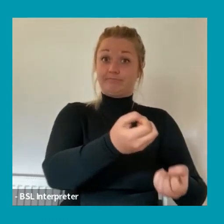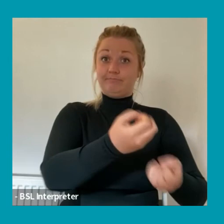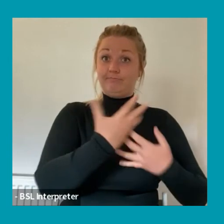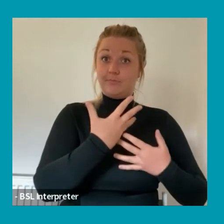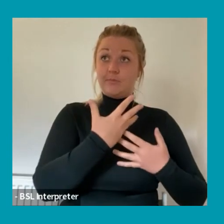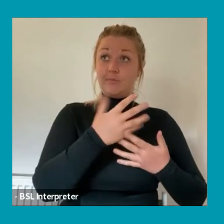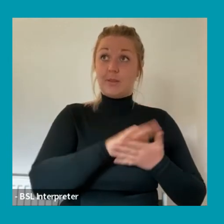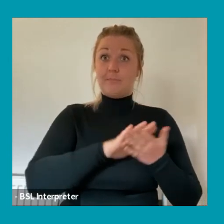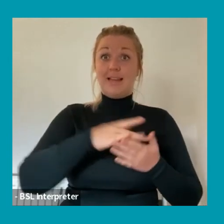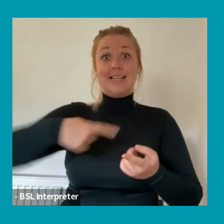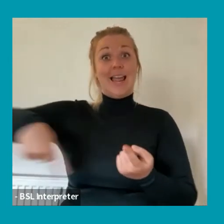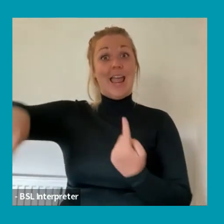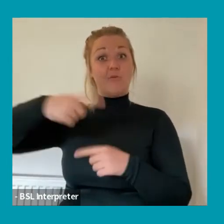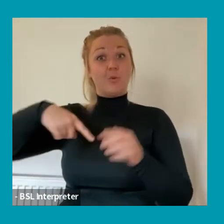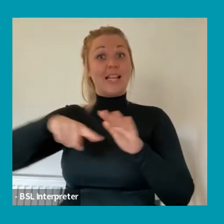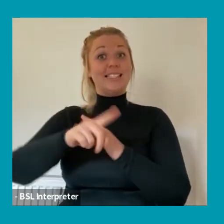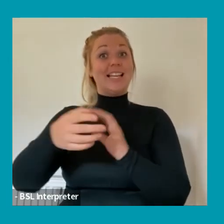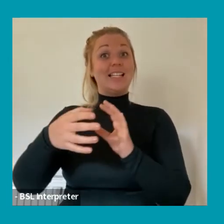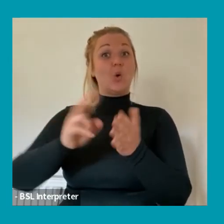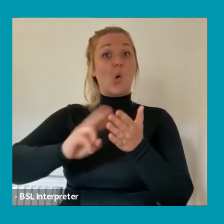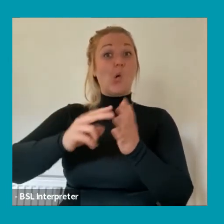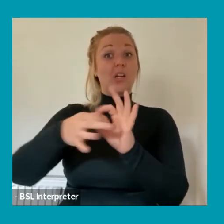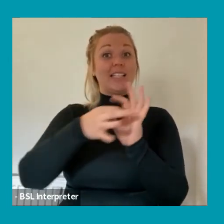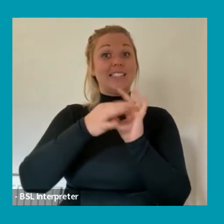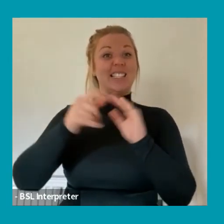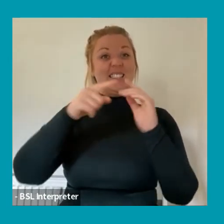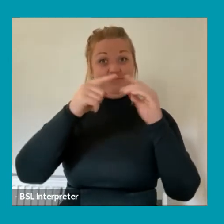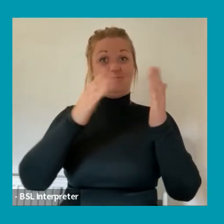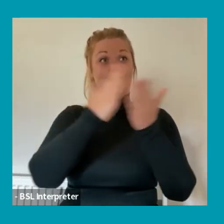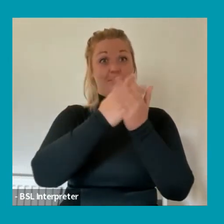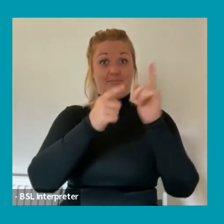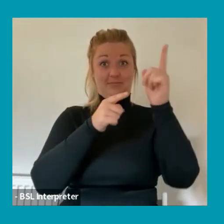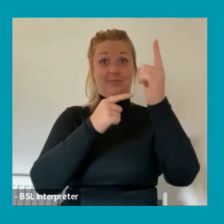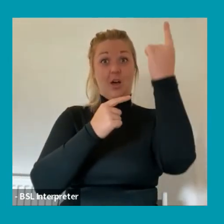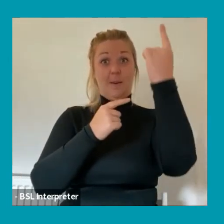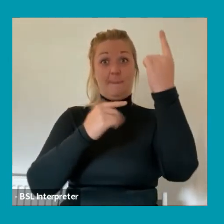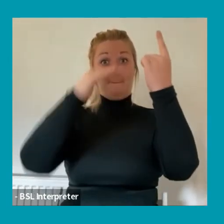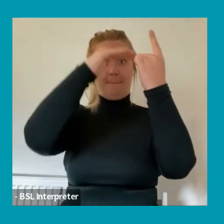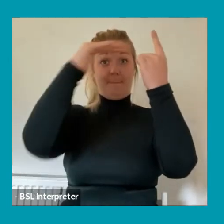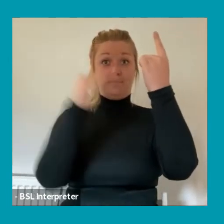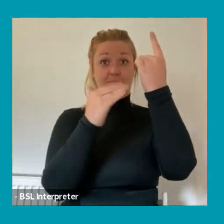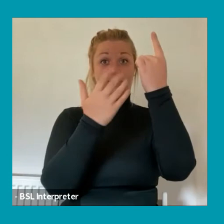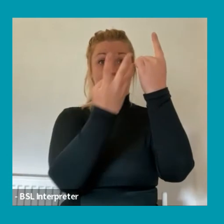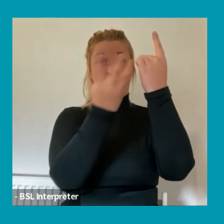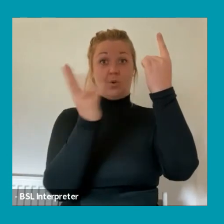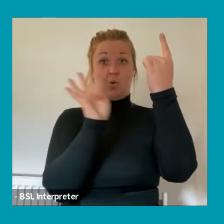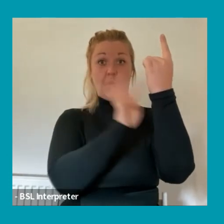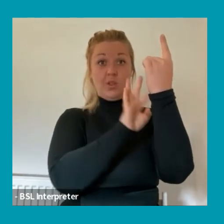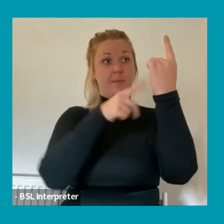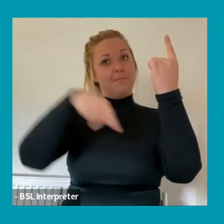would would by definition be lower down than him, felt able to talk about mental health.